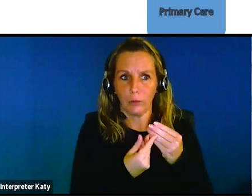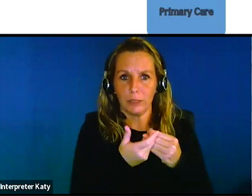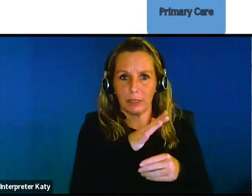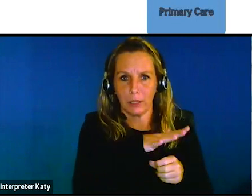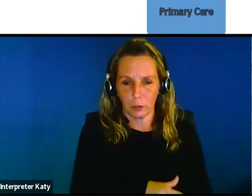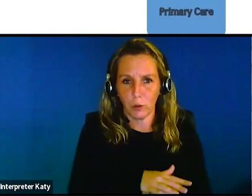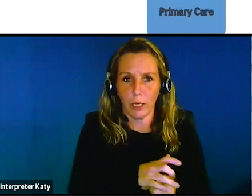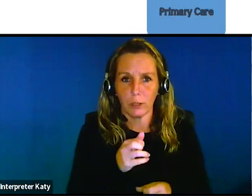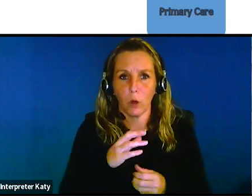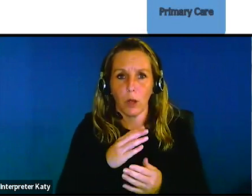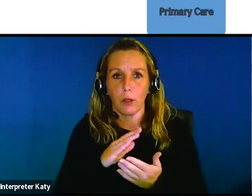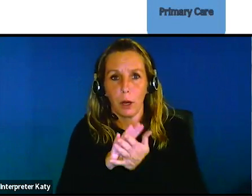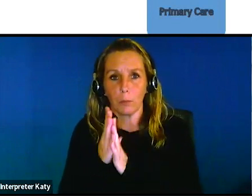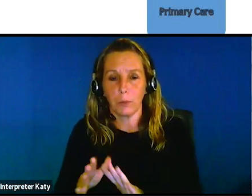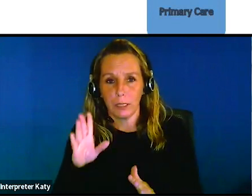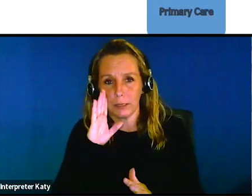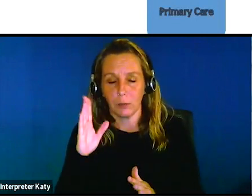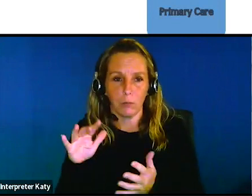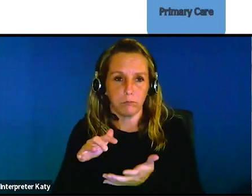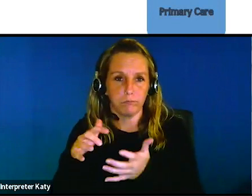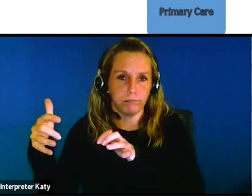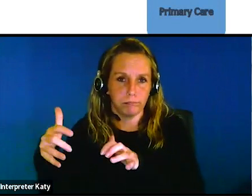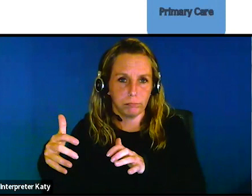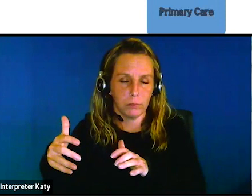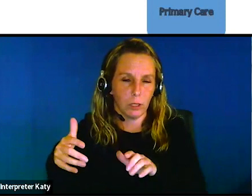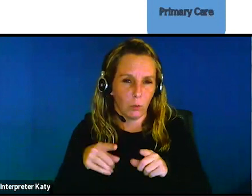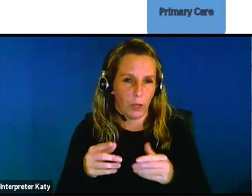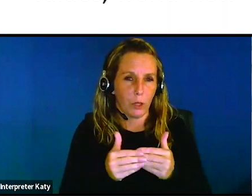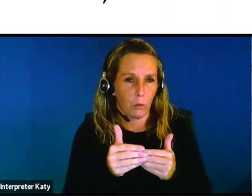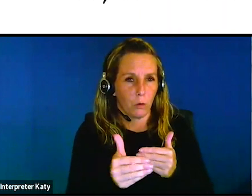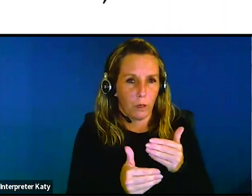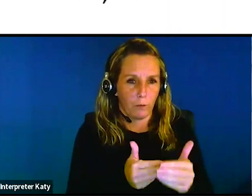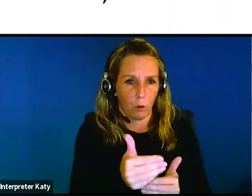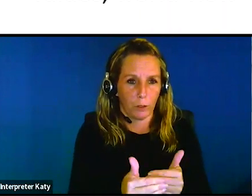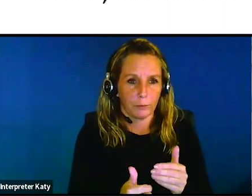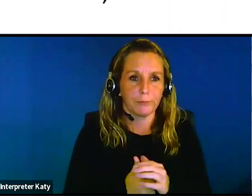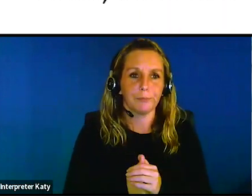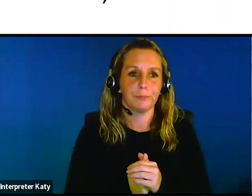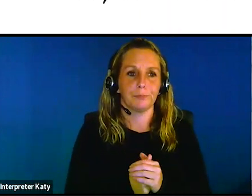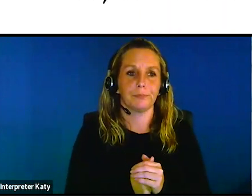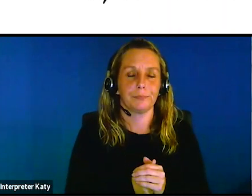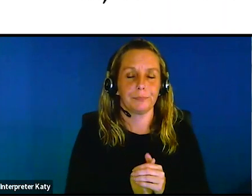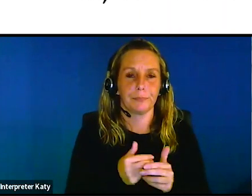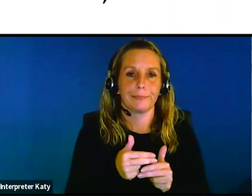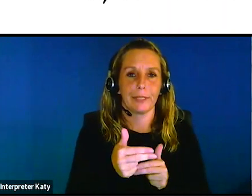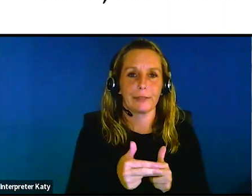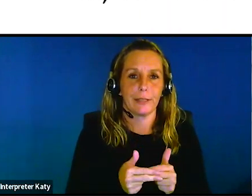as they move forward. Next slide.